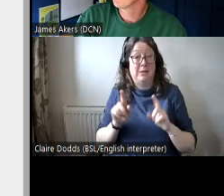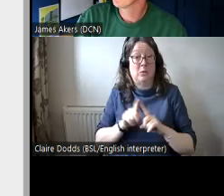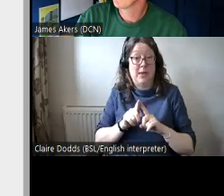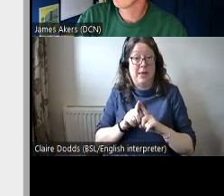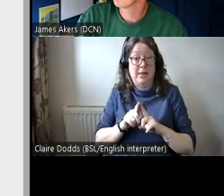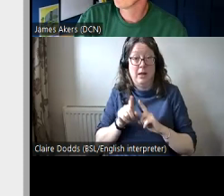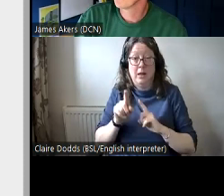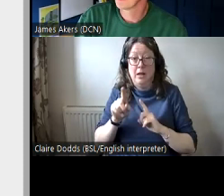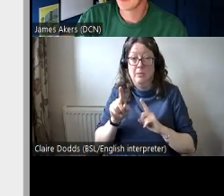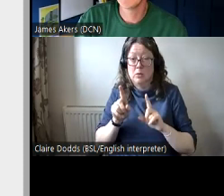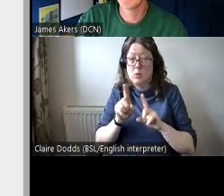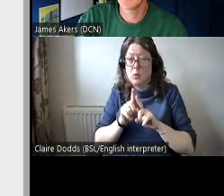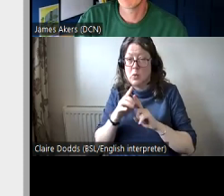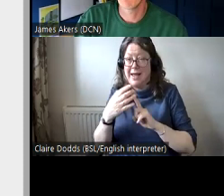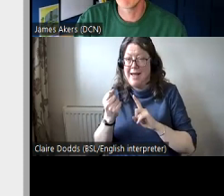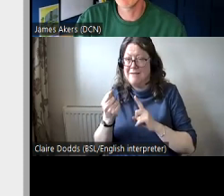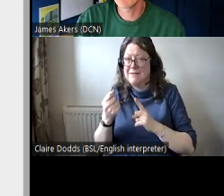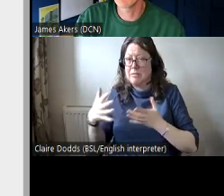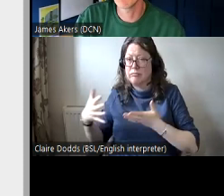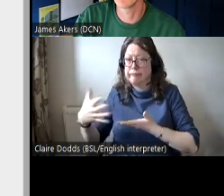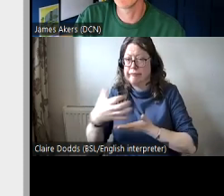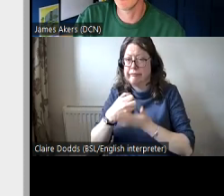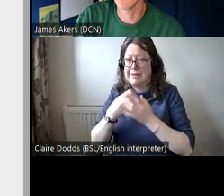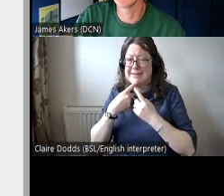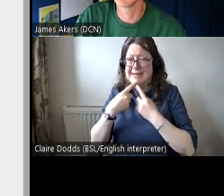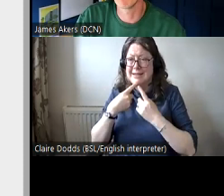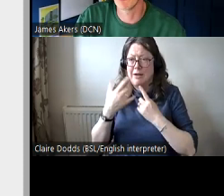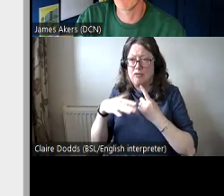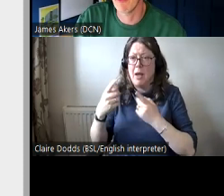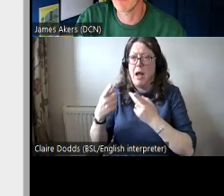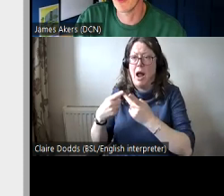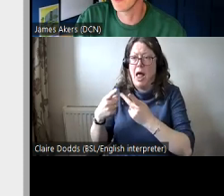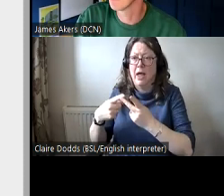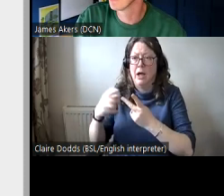It's also collecting data for multiple different domains from Eventbrite